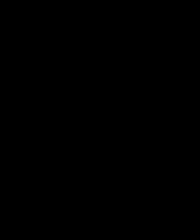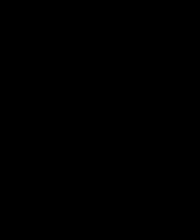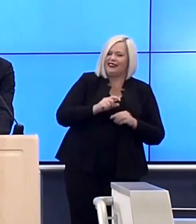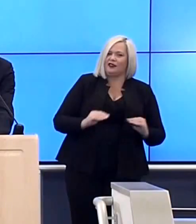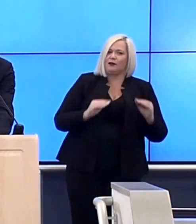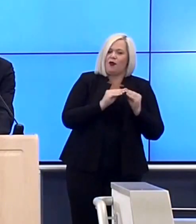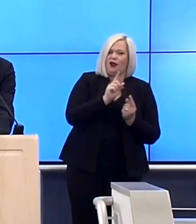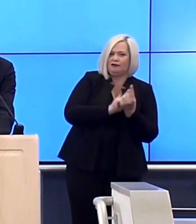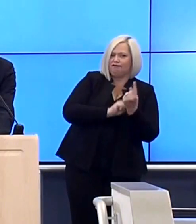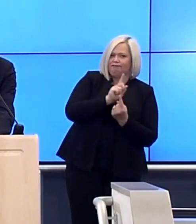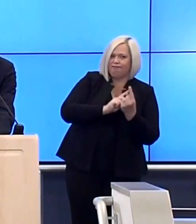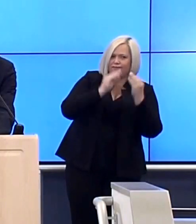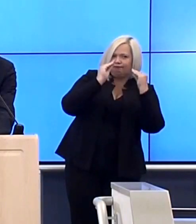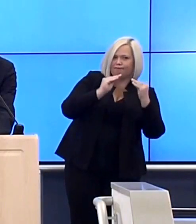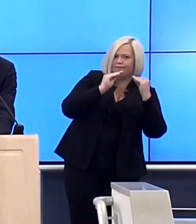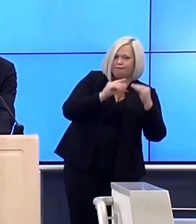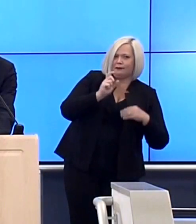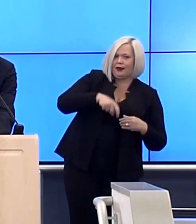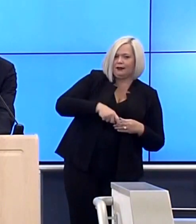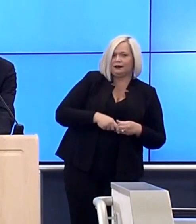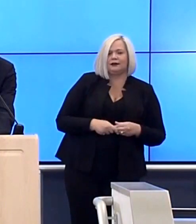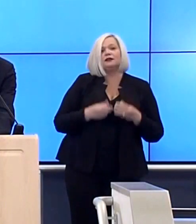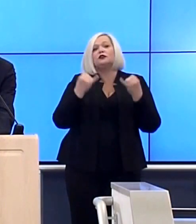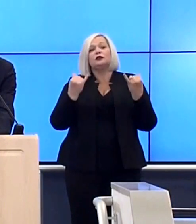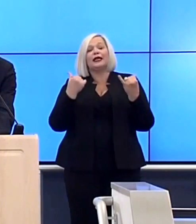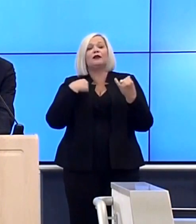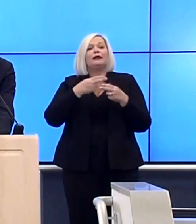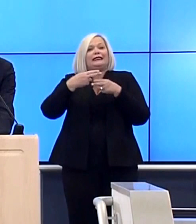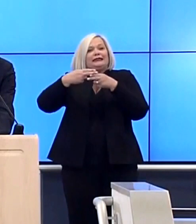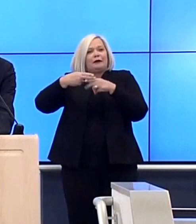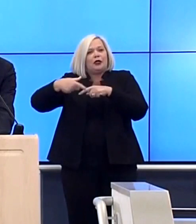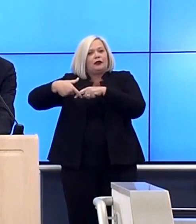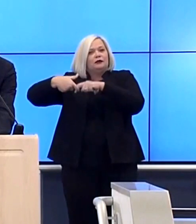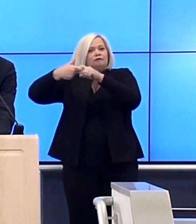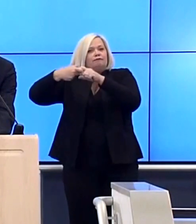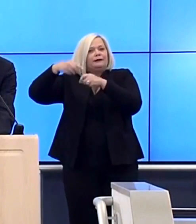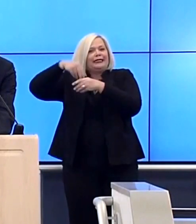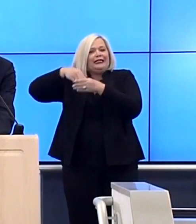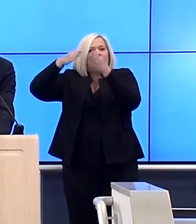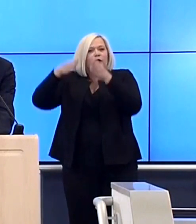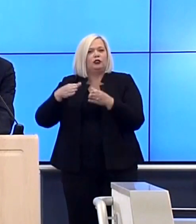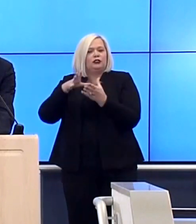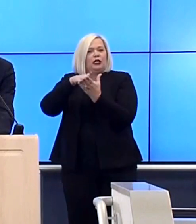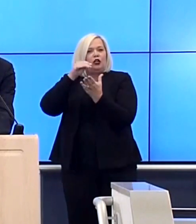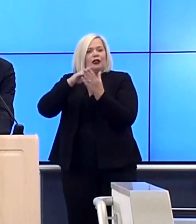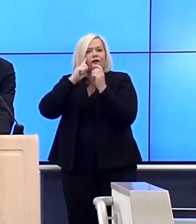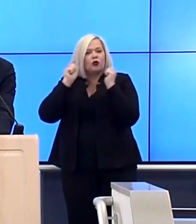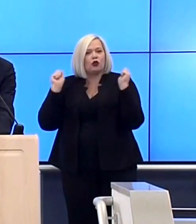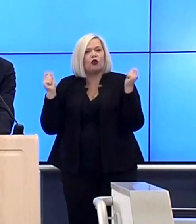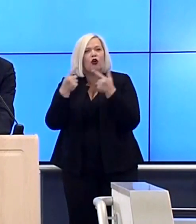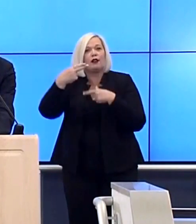ASSOCIATED WITH THE YOUNGER CH IN NEED OF CH IN NEED OF IN-PERSON INSTRUCTION. IN-PERSON INSTRUCTION. TODAY, WE TEMPORARILY SUSPEND